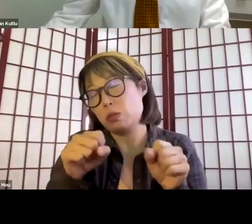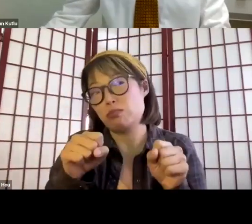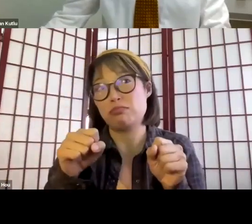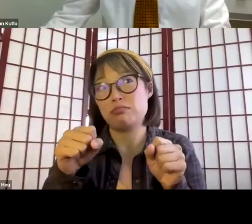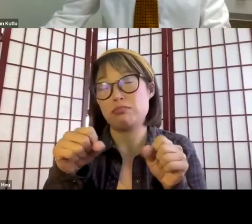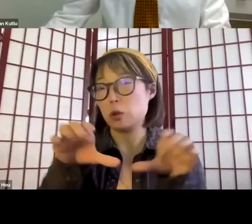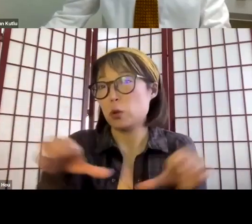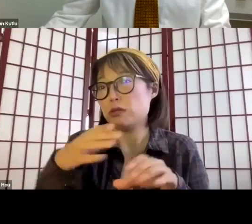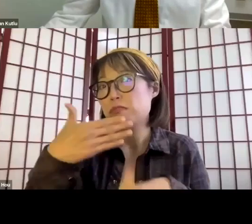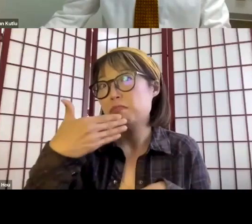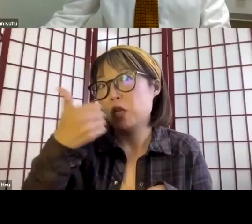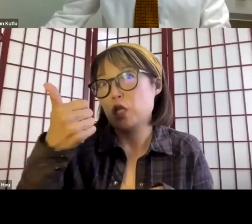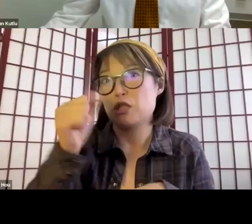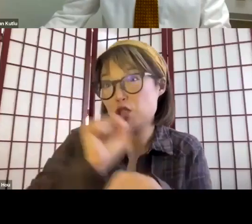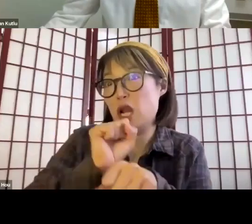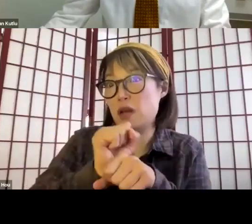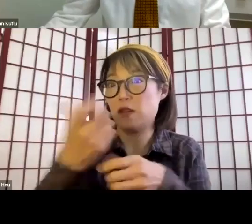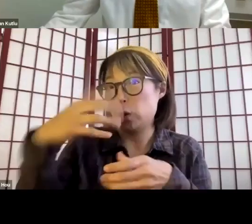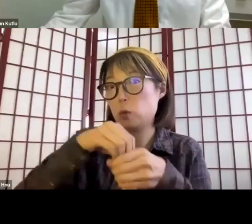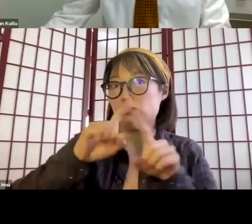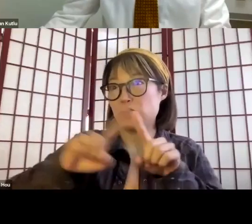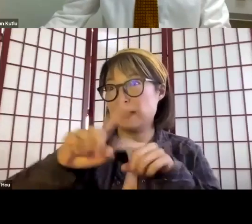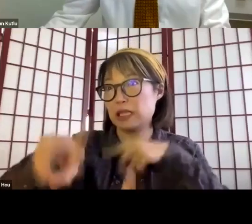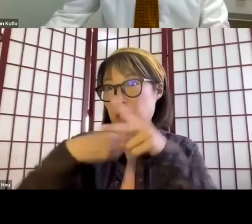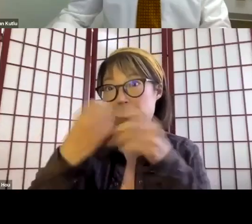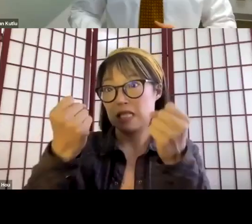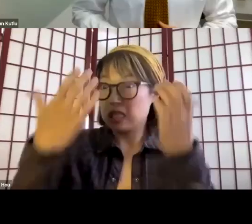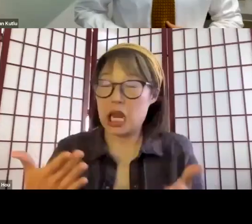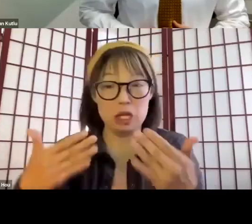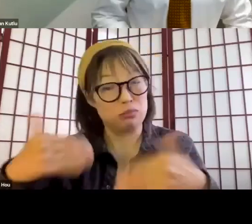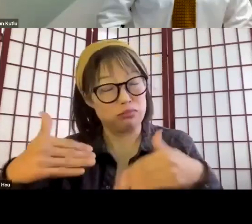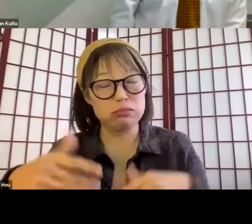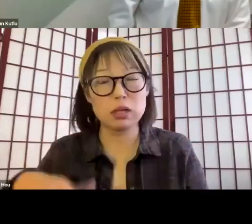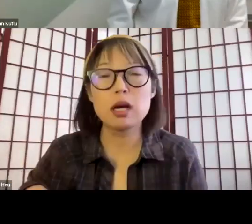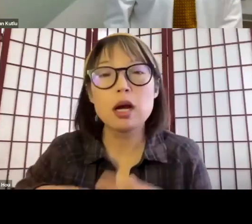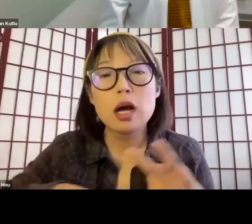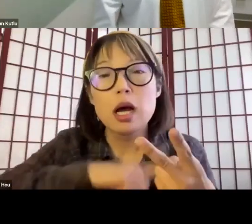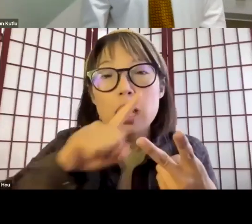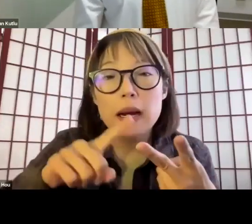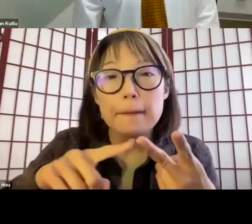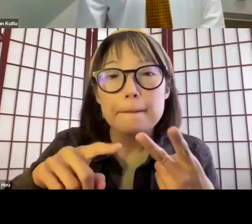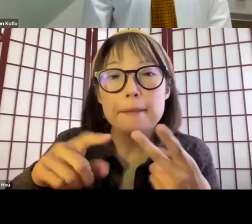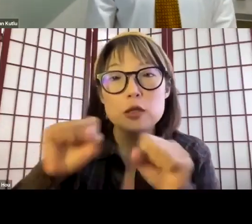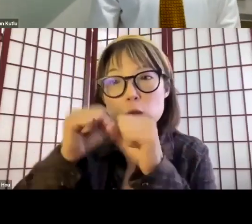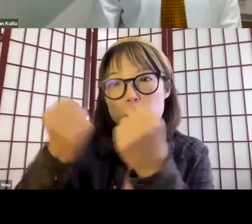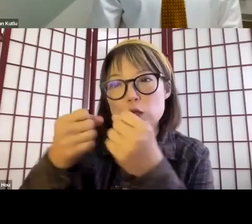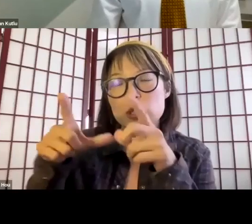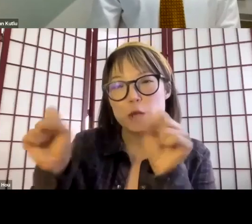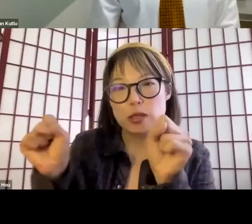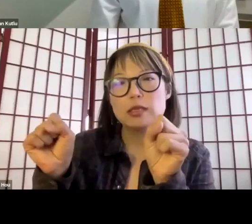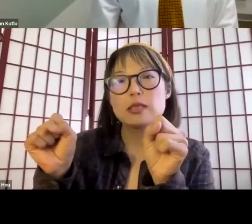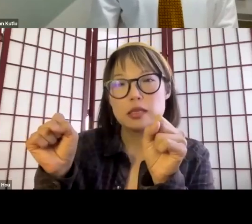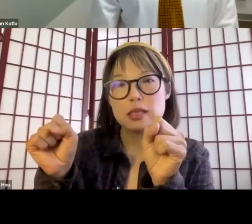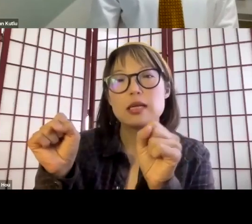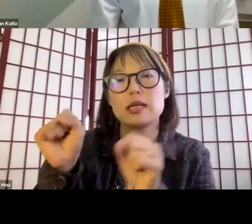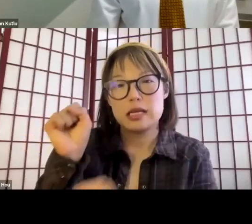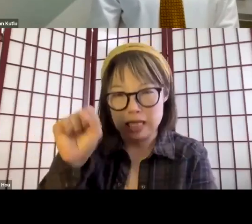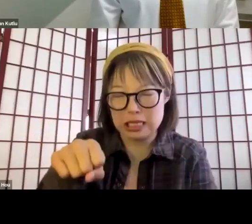But yes, corpus linguistics is doing a better job of including sign language variety in the models. The sociolinguistics,